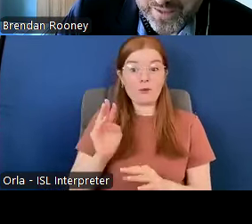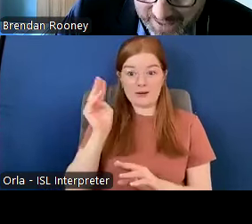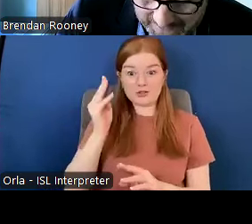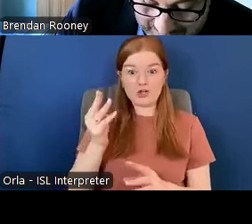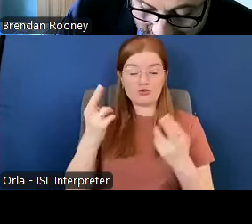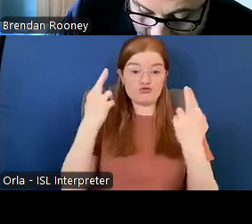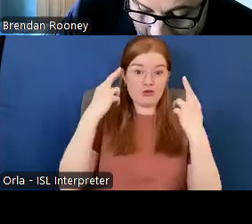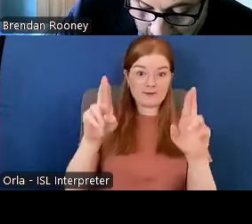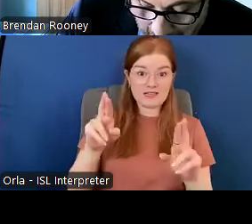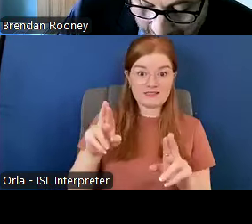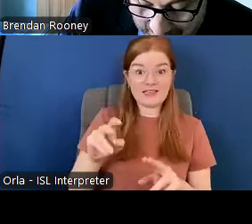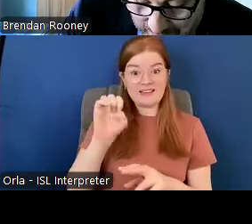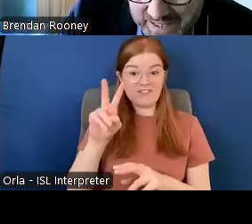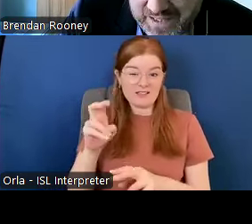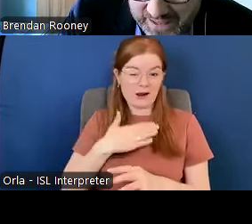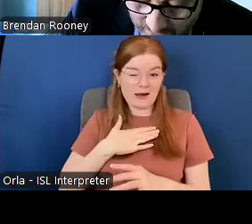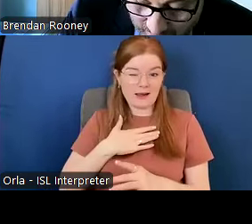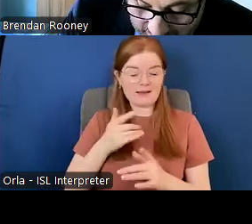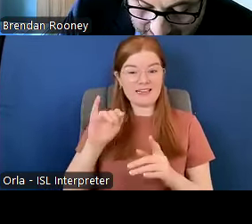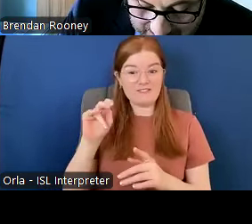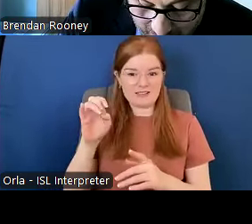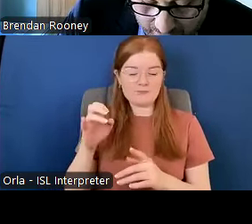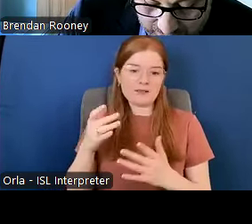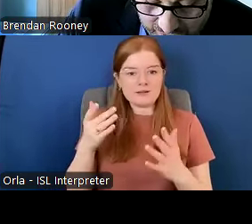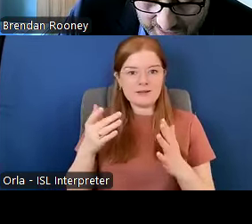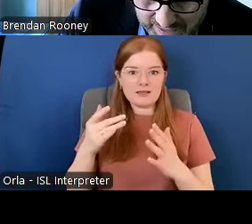what I like to think, it is particularly noteworthy as self portraiture was a